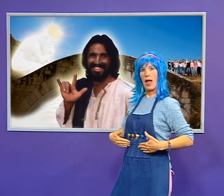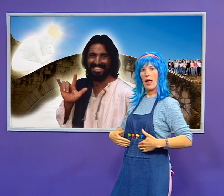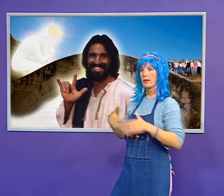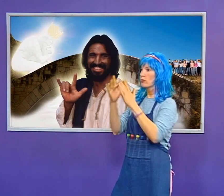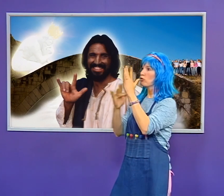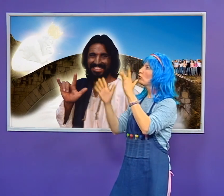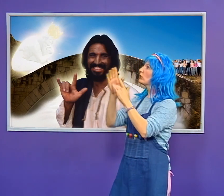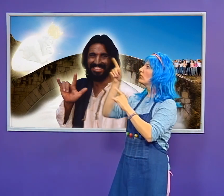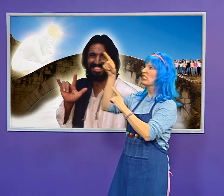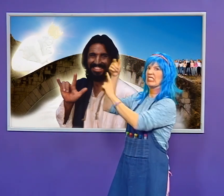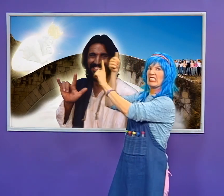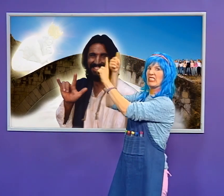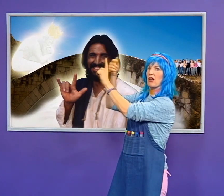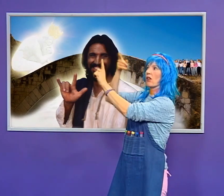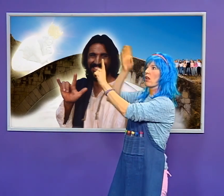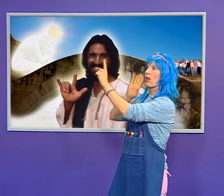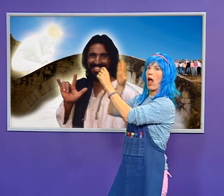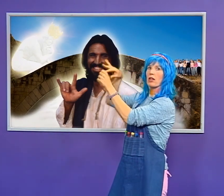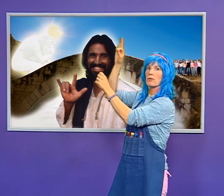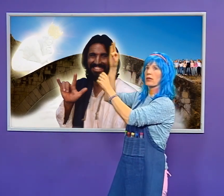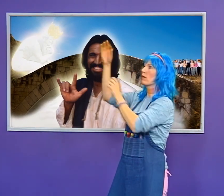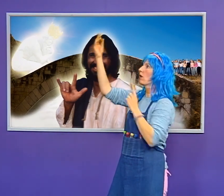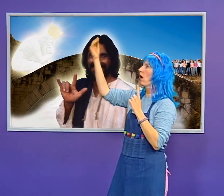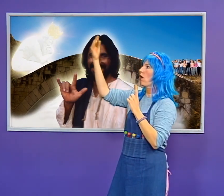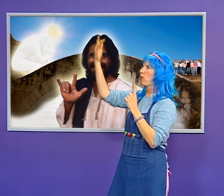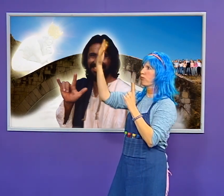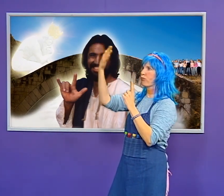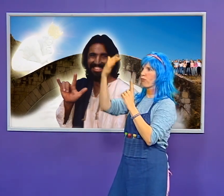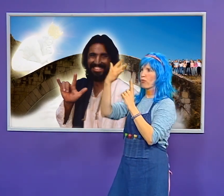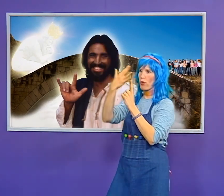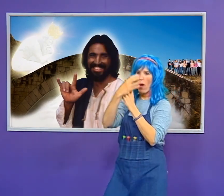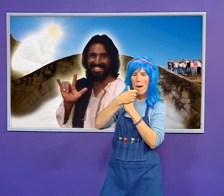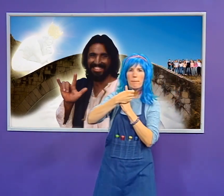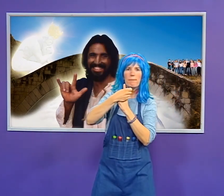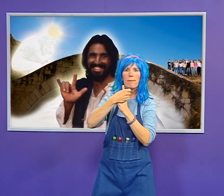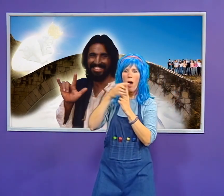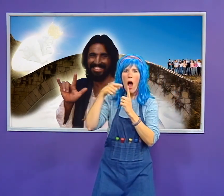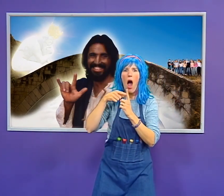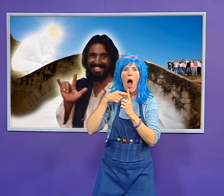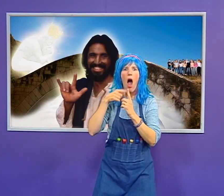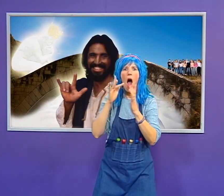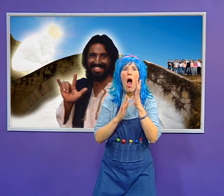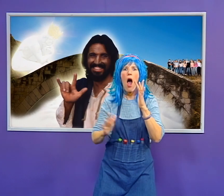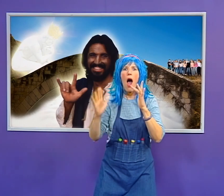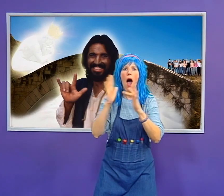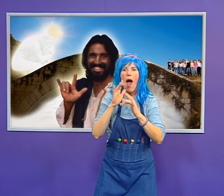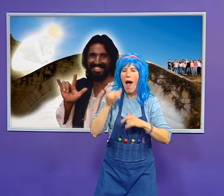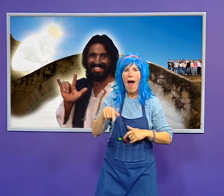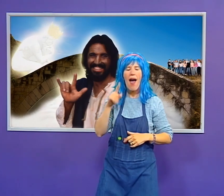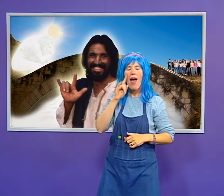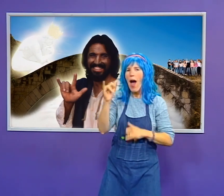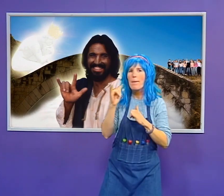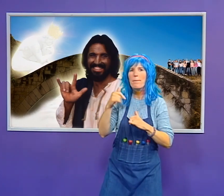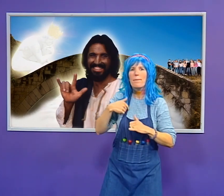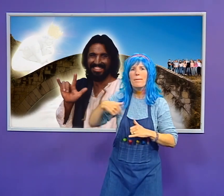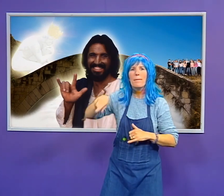THE SPIRIT OF GOD CAME TO US AND TOOK THE FORM OF A HUMAN, AND THAT IS JESUS.